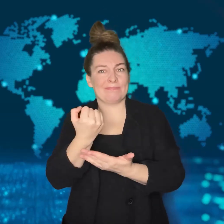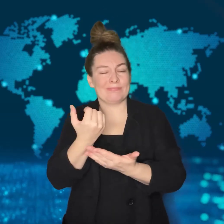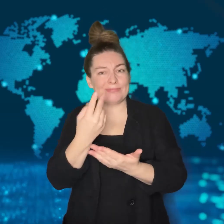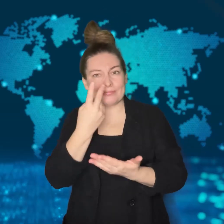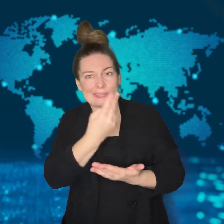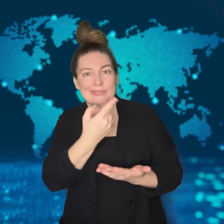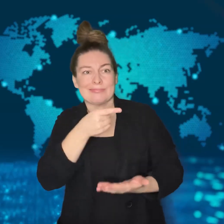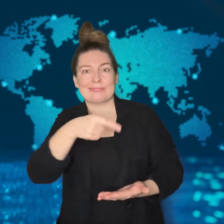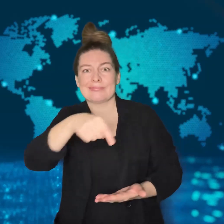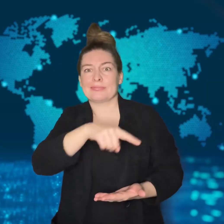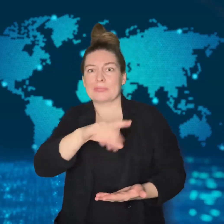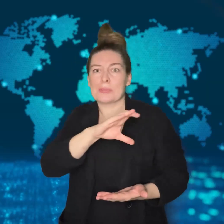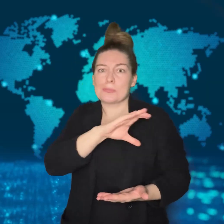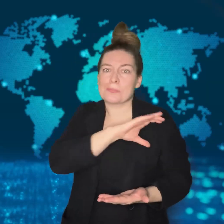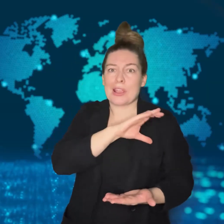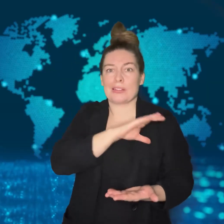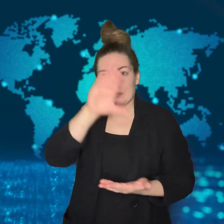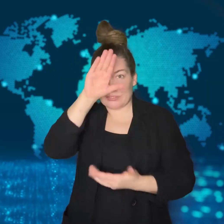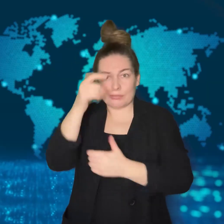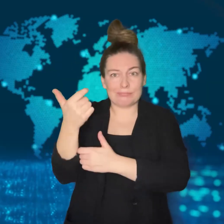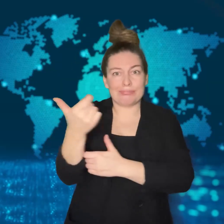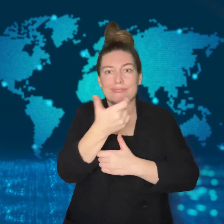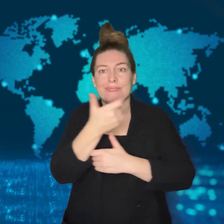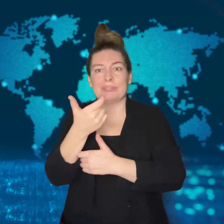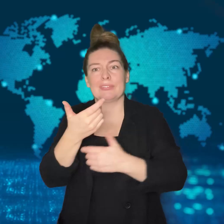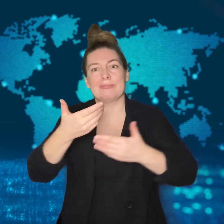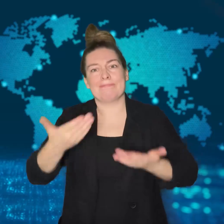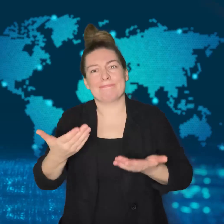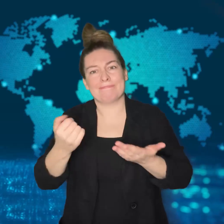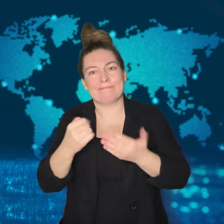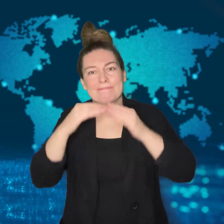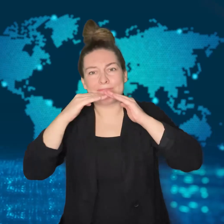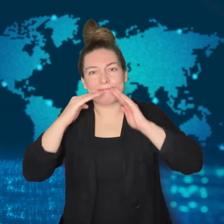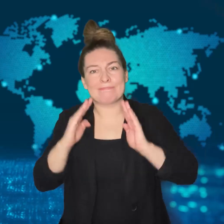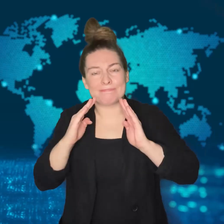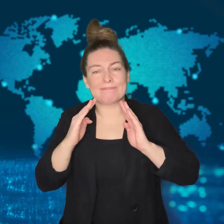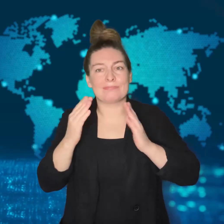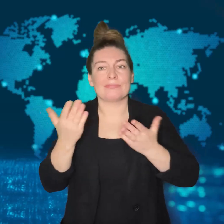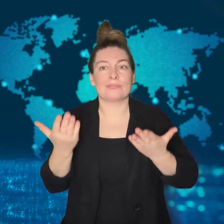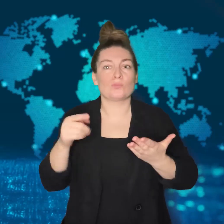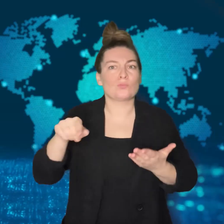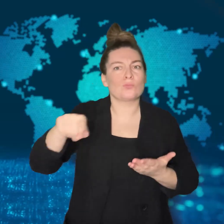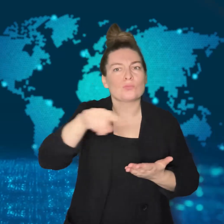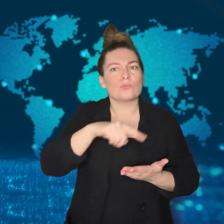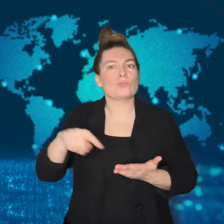One man was hurt, and the fire caused extensive damage to